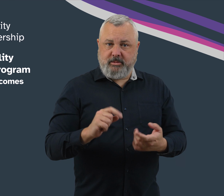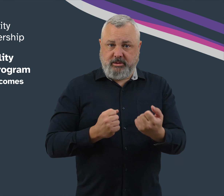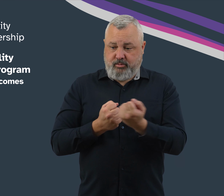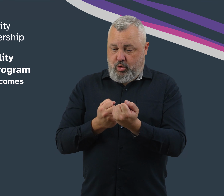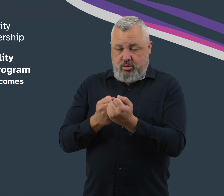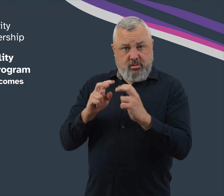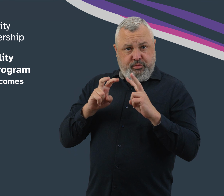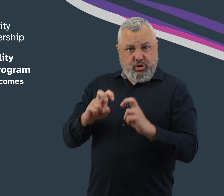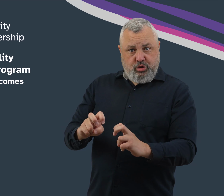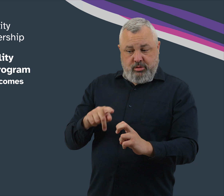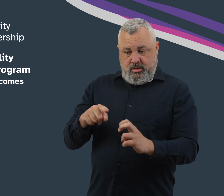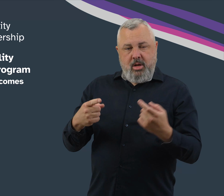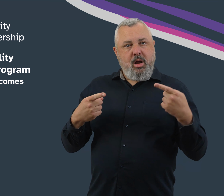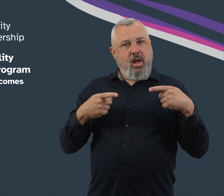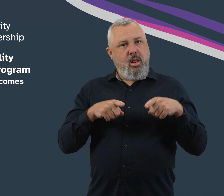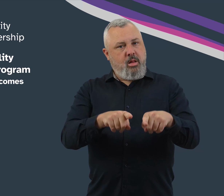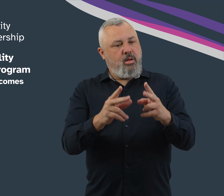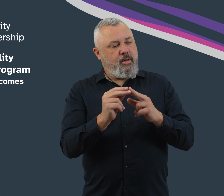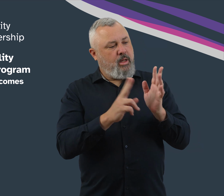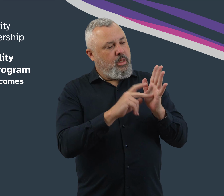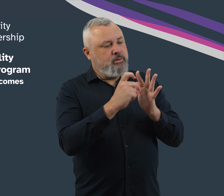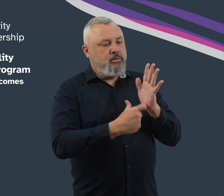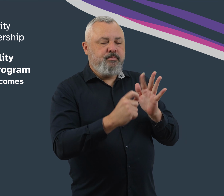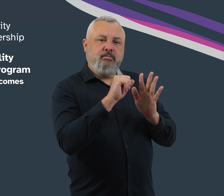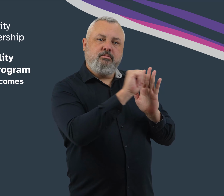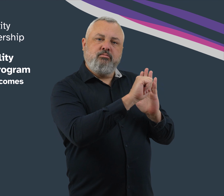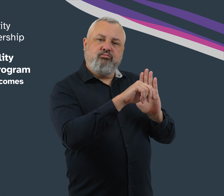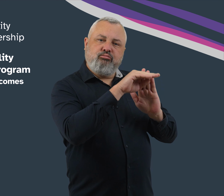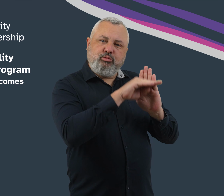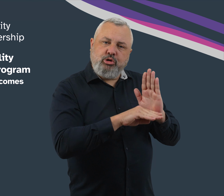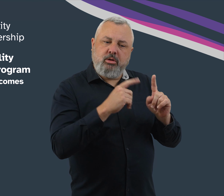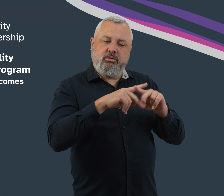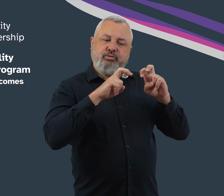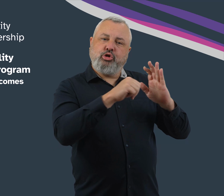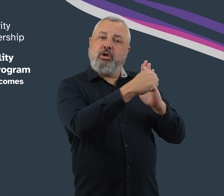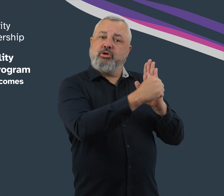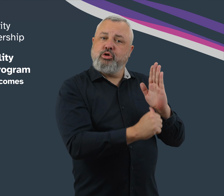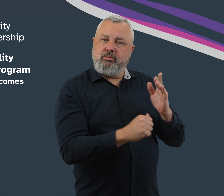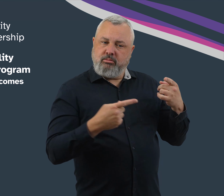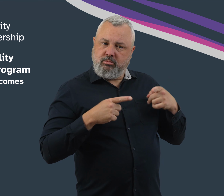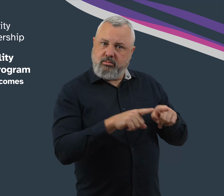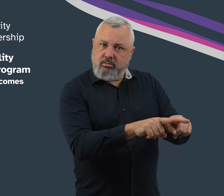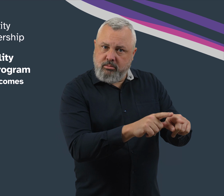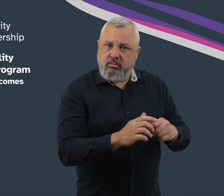support research activities that are aligned with the NDRP Principles and Research agenda,